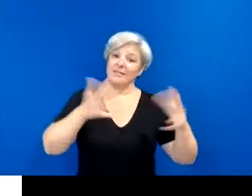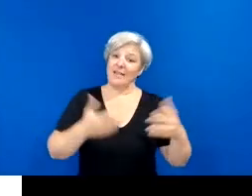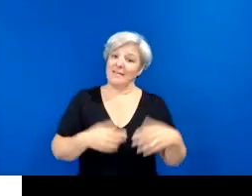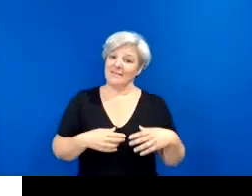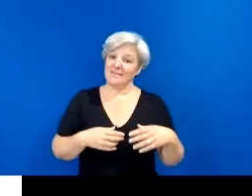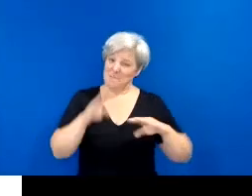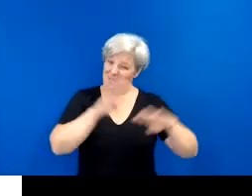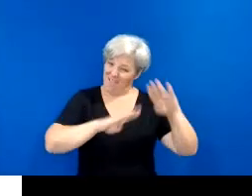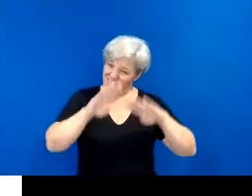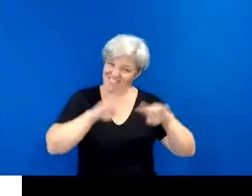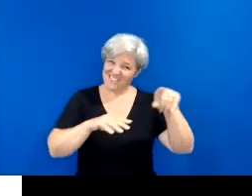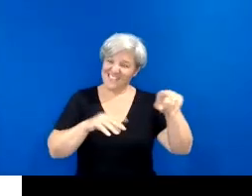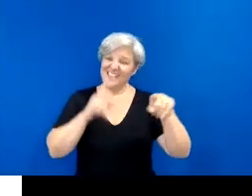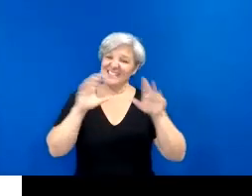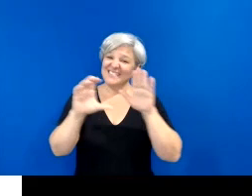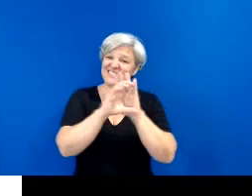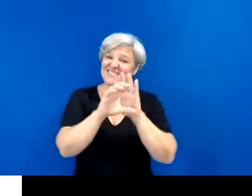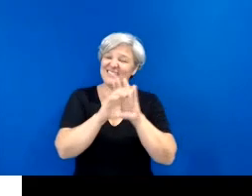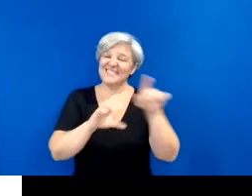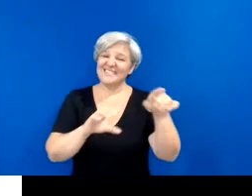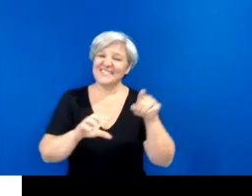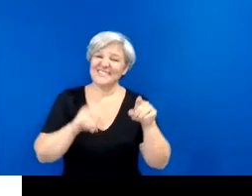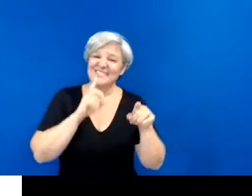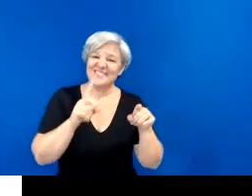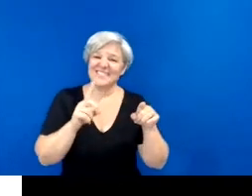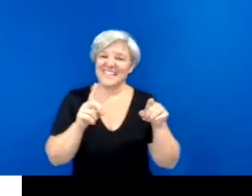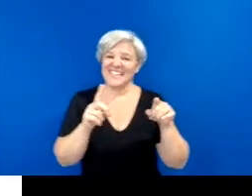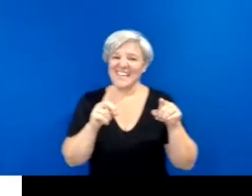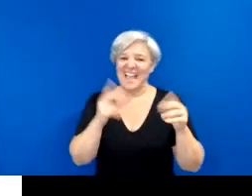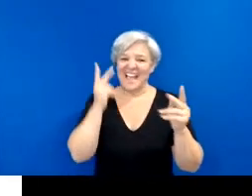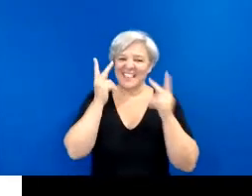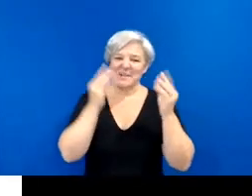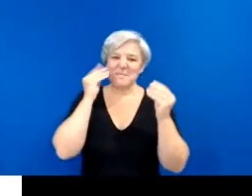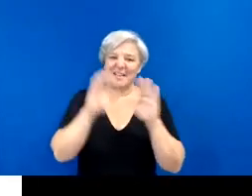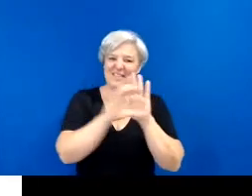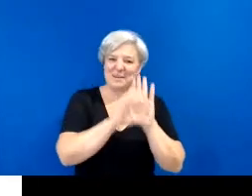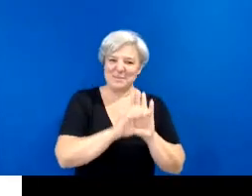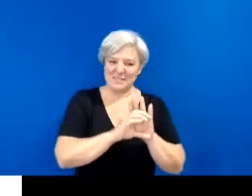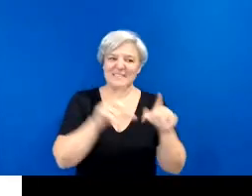This is an image I do believe they talk about where these images are. It is and is in the link.